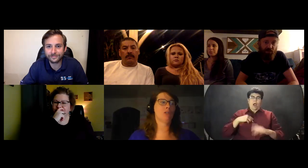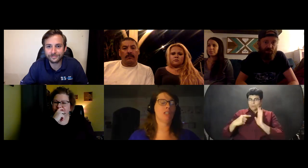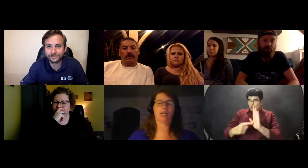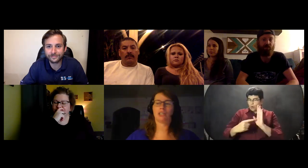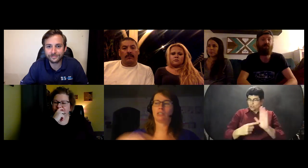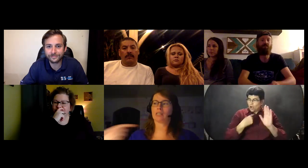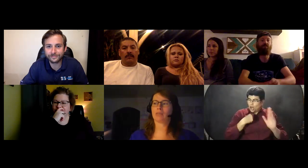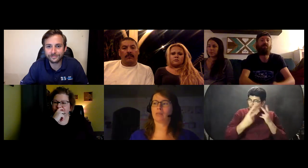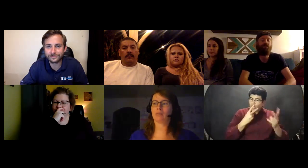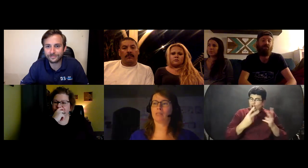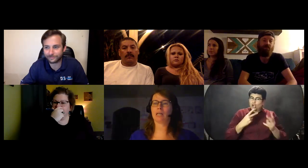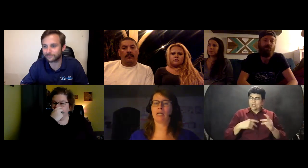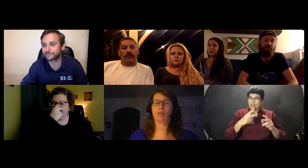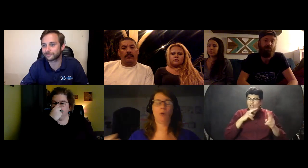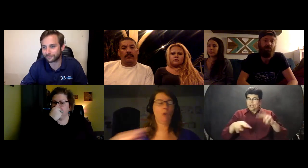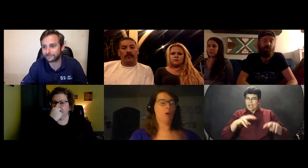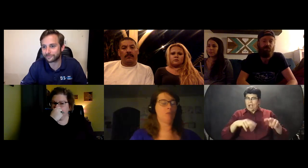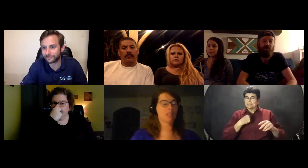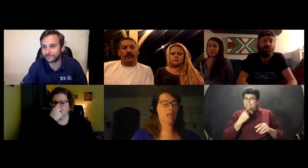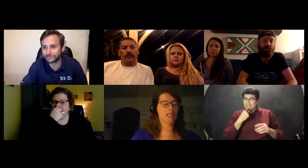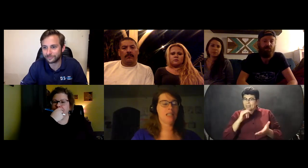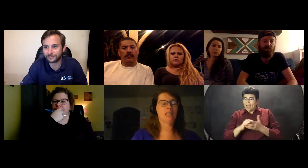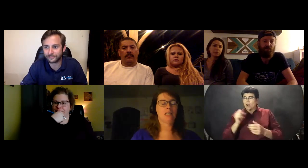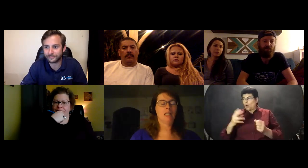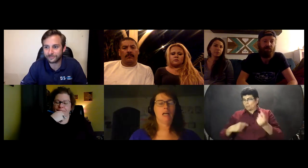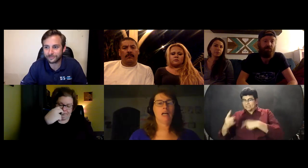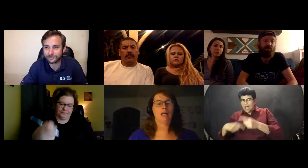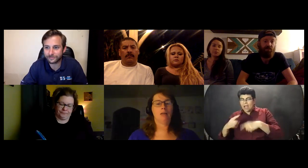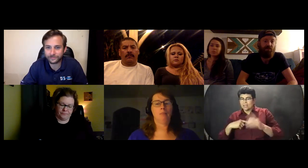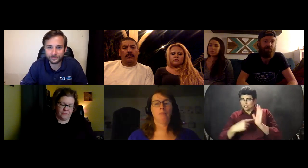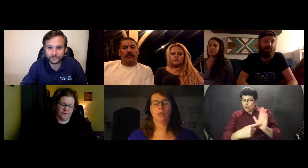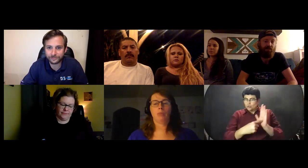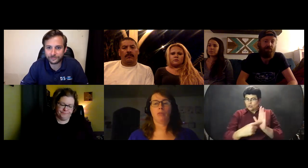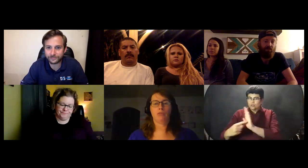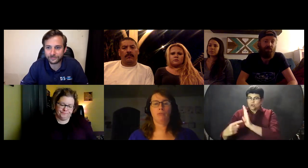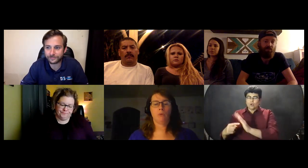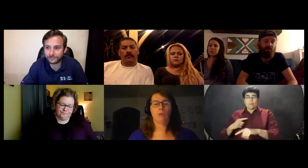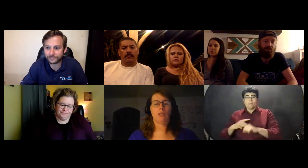action the same time i'm saying it